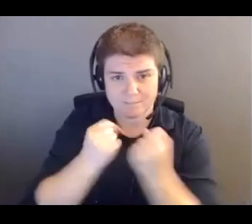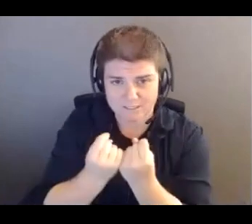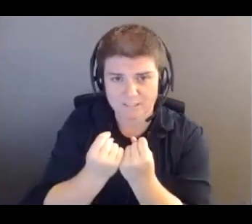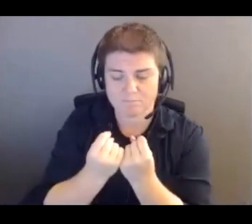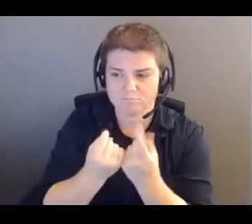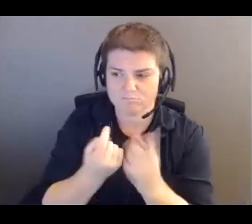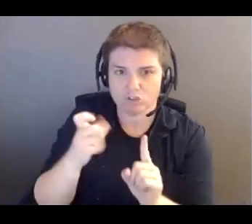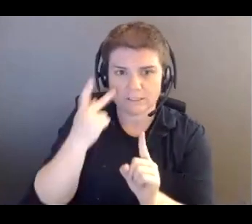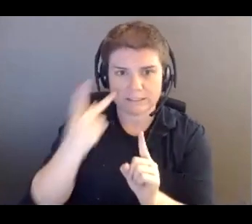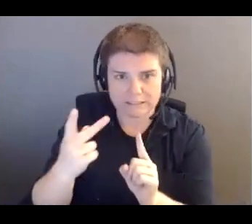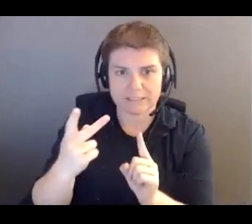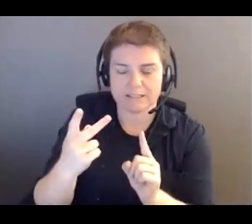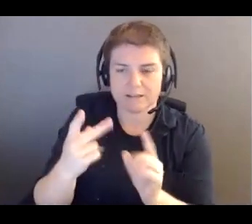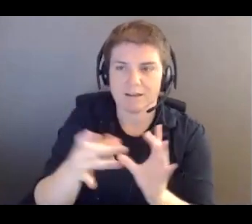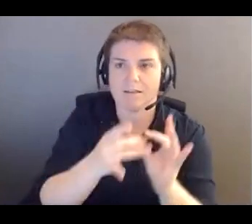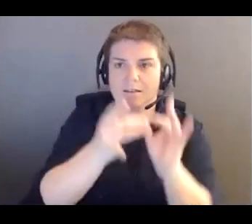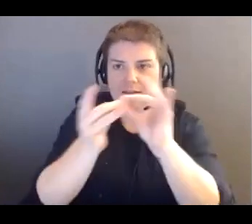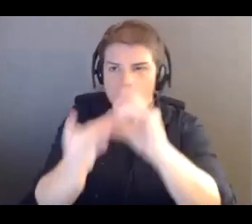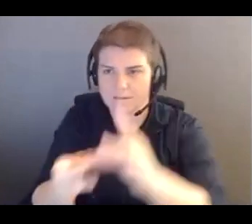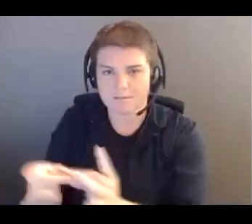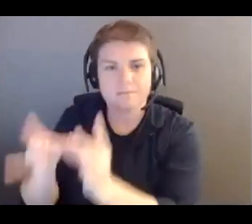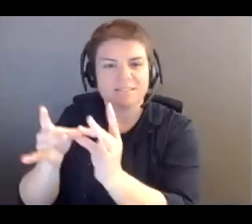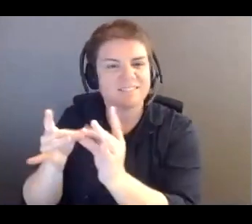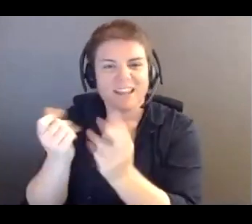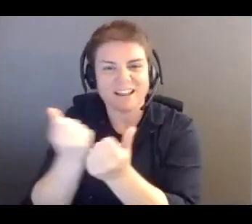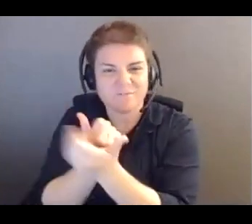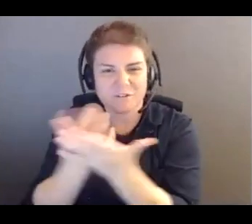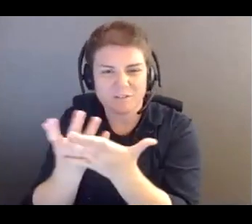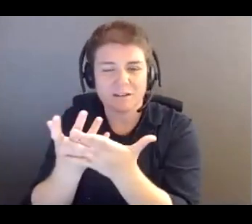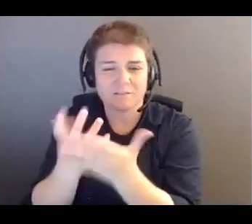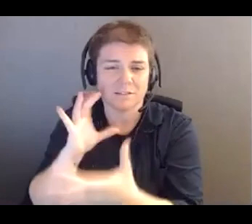through line that connects all these pieces together to the overall goals of the program.